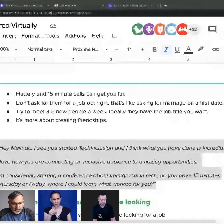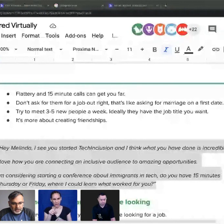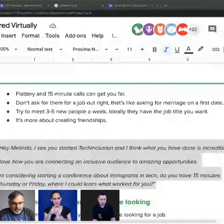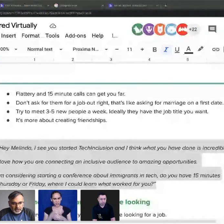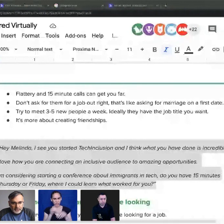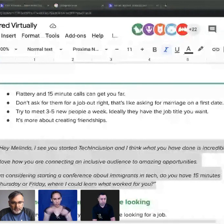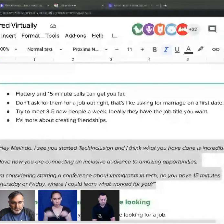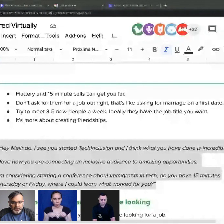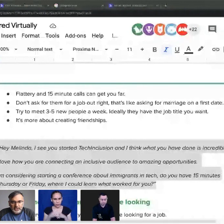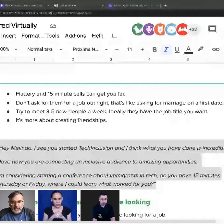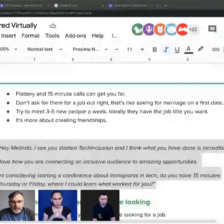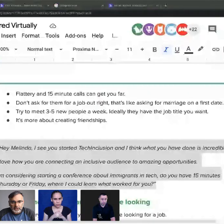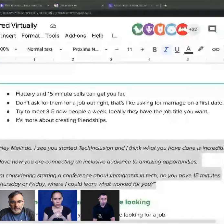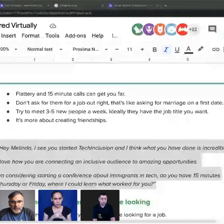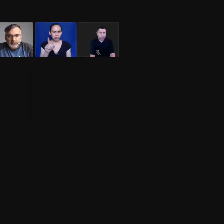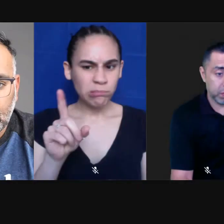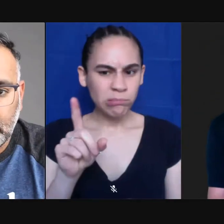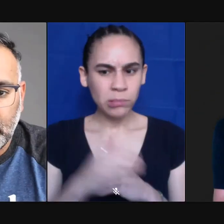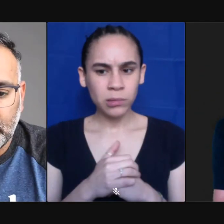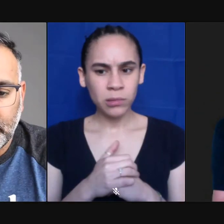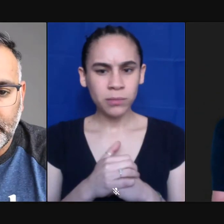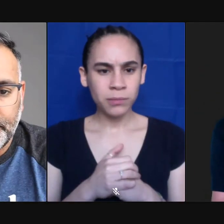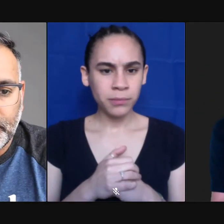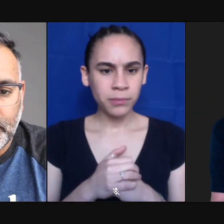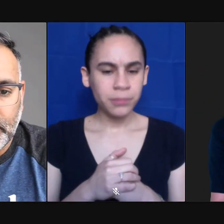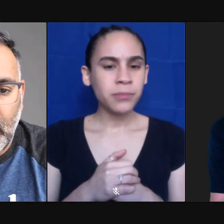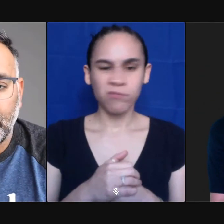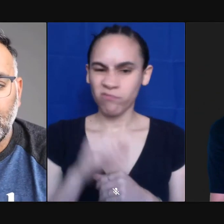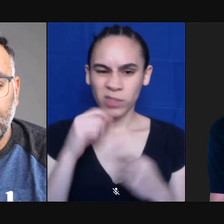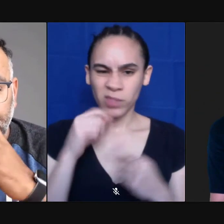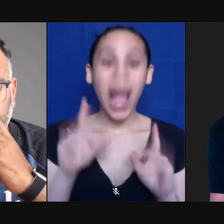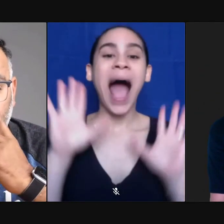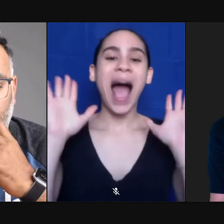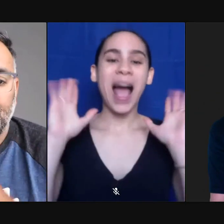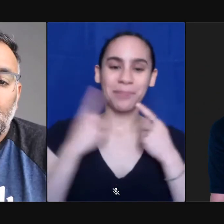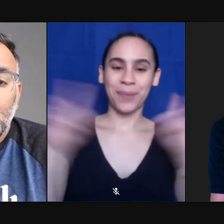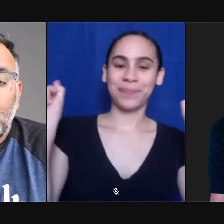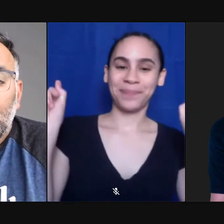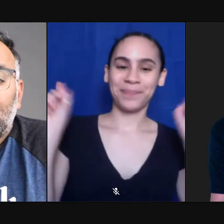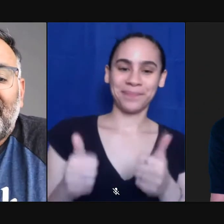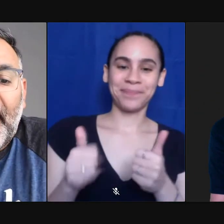okay hold on one second nope that didn't work ah there we go okay um